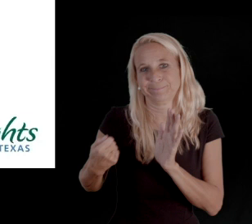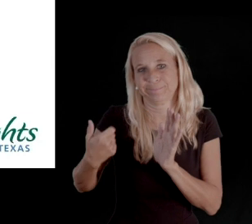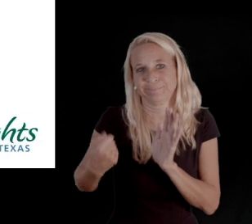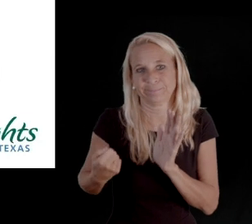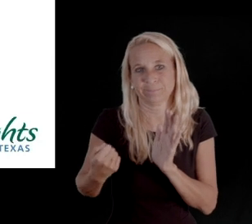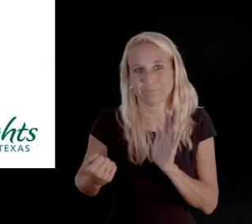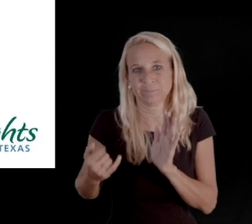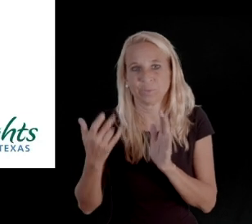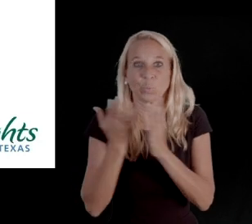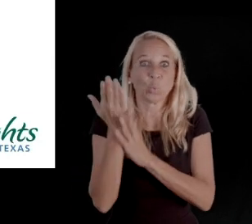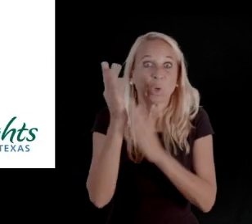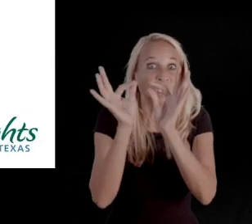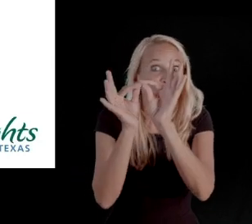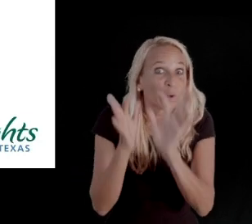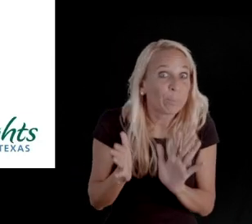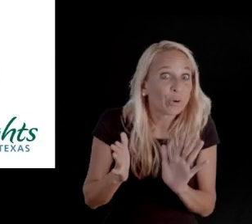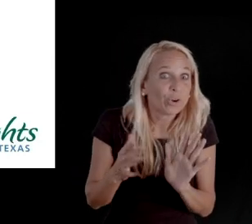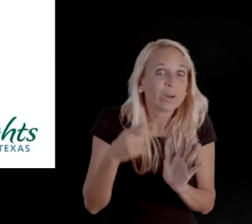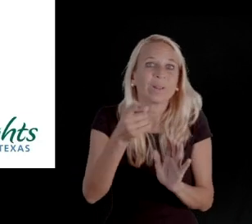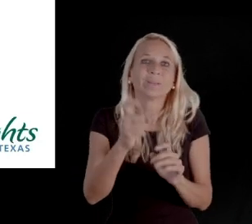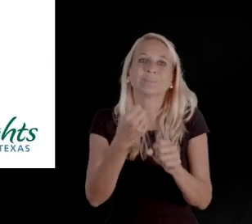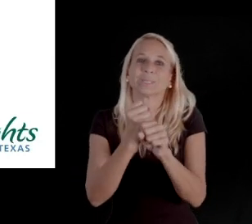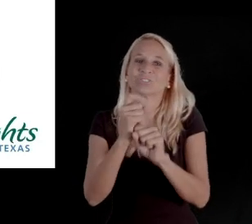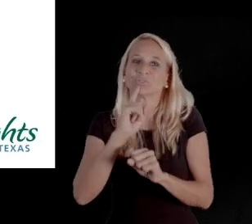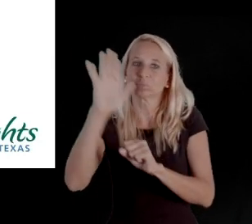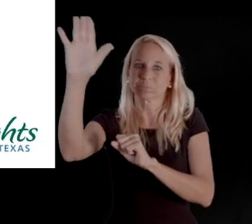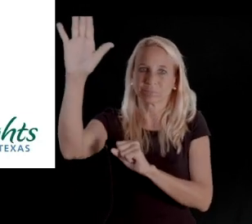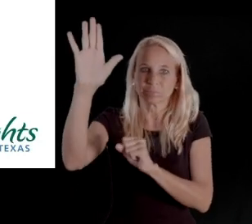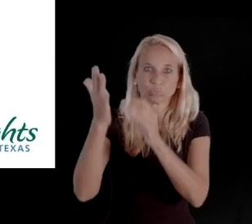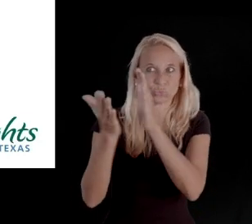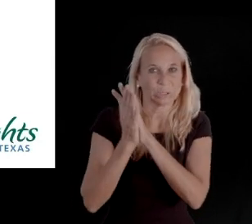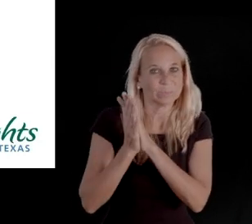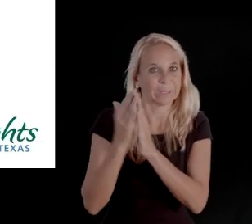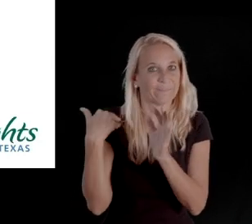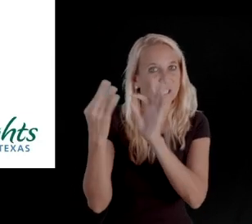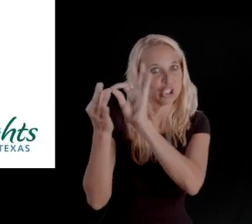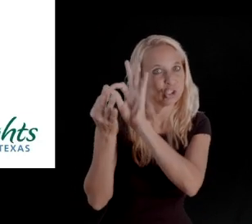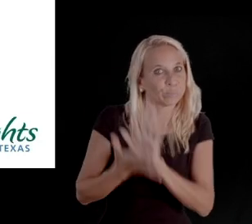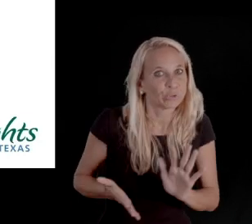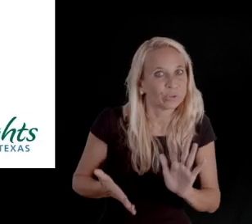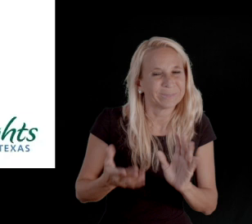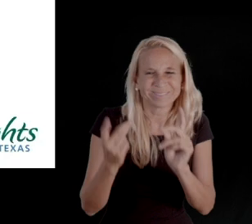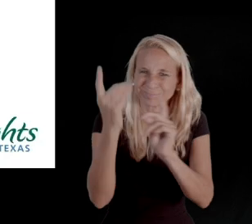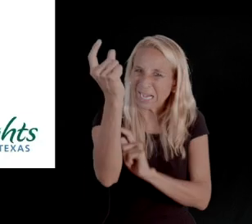you have to make that request or you should try and make that request as soon as possible.